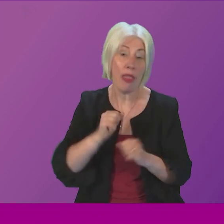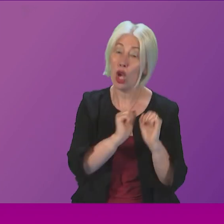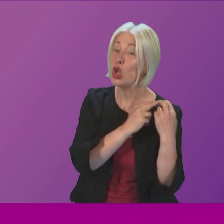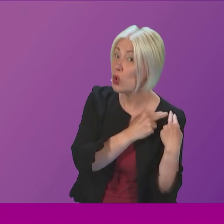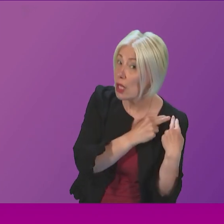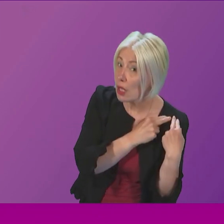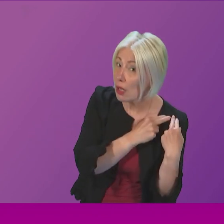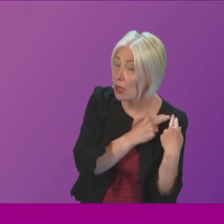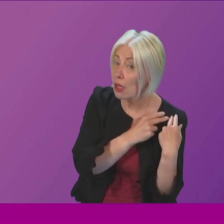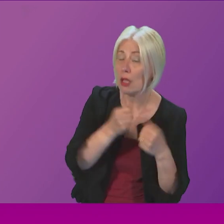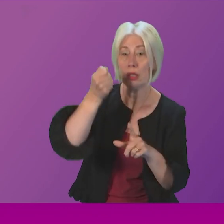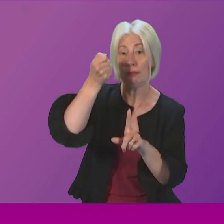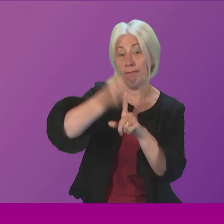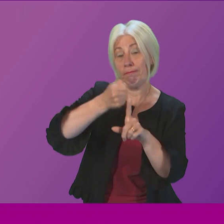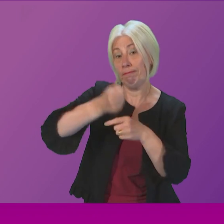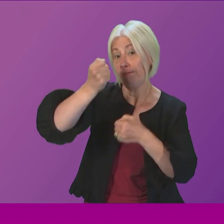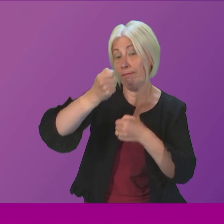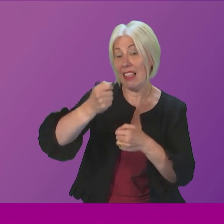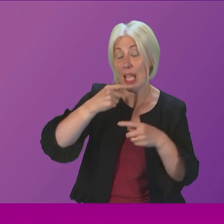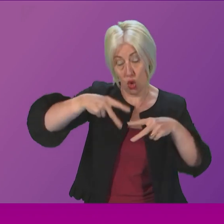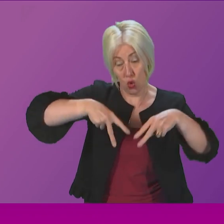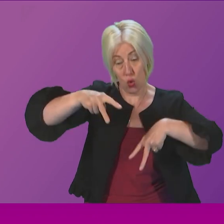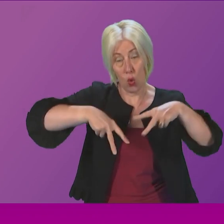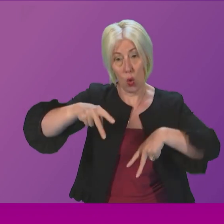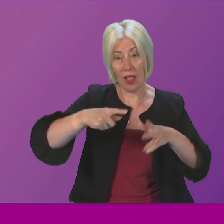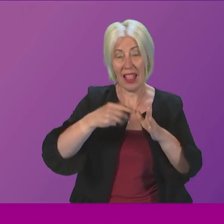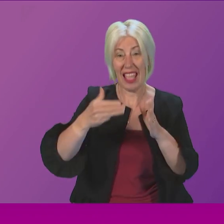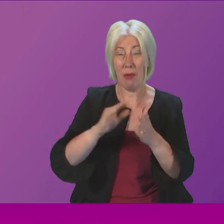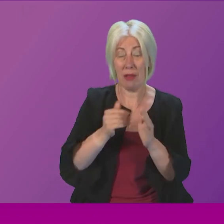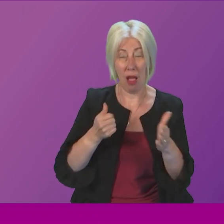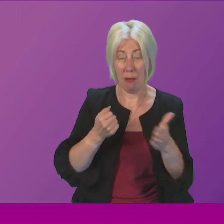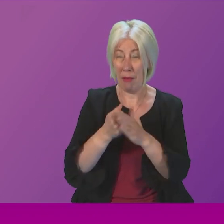Campaigners say that they fear that dualling the A9 will now take to 2050.